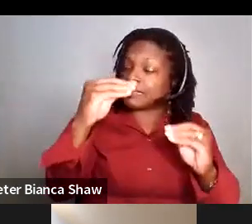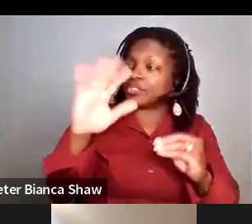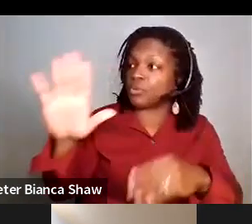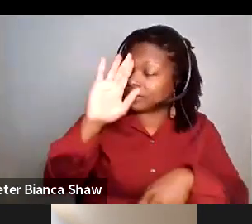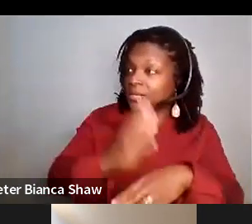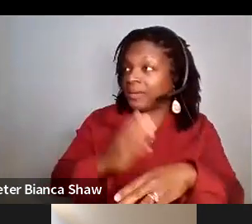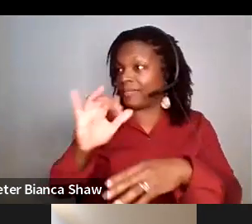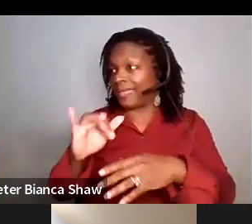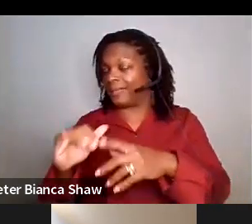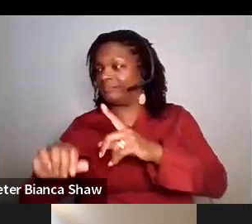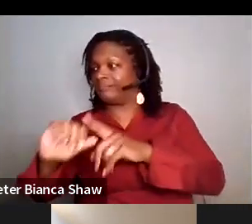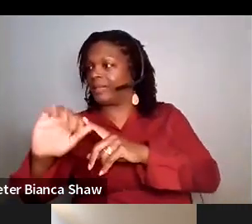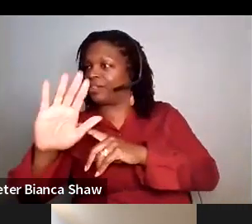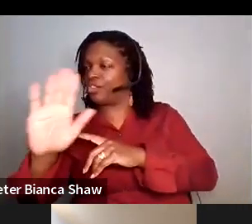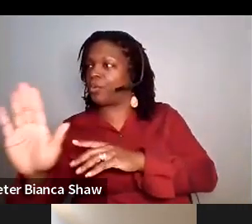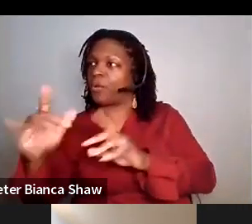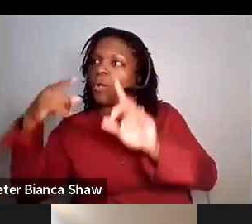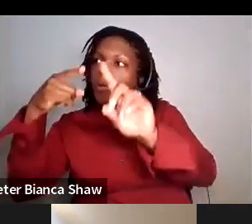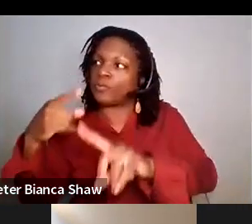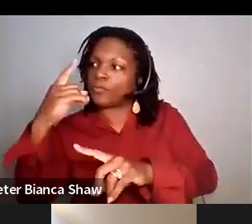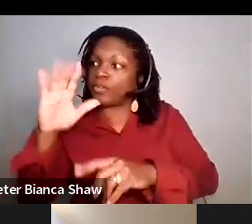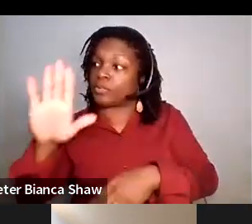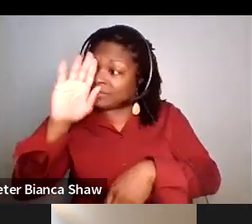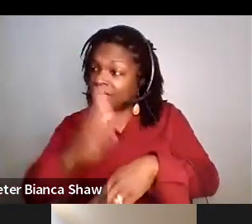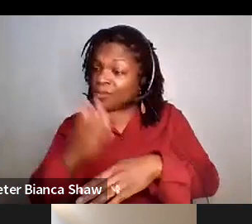Directly impacts your goals for your son it does I find it.